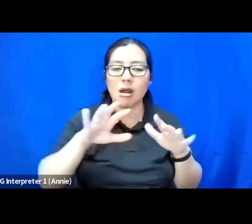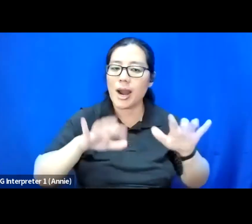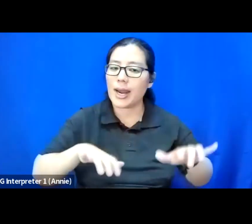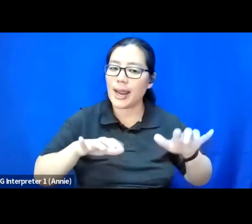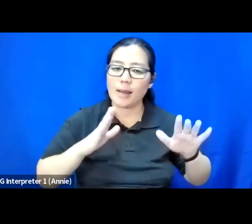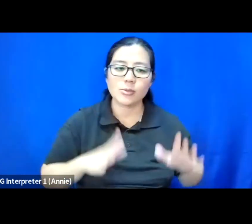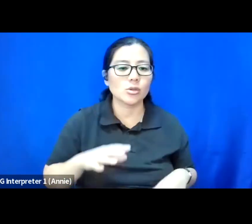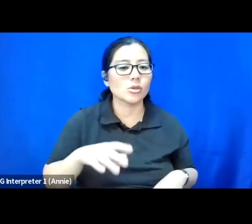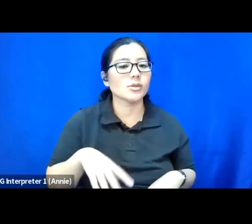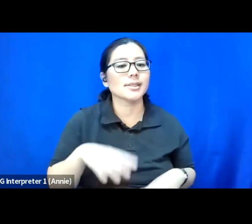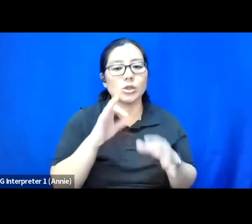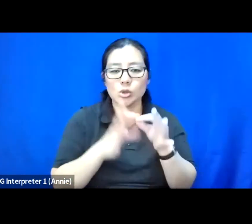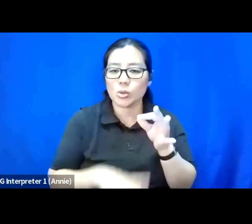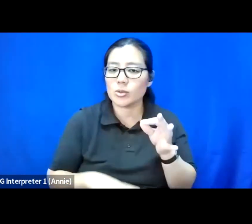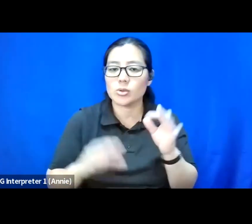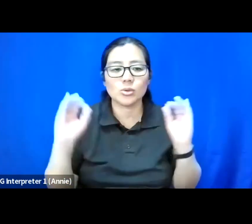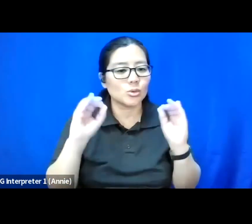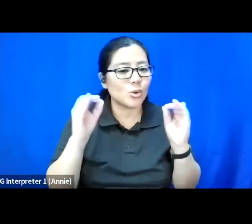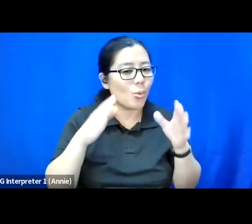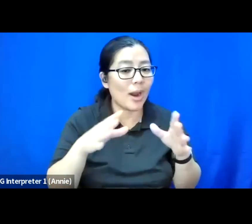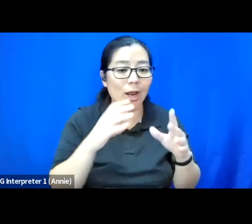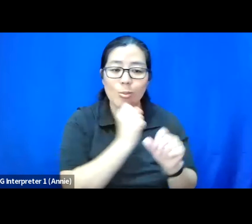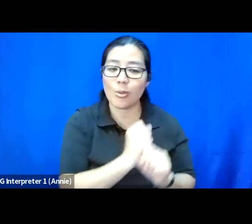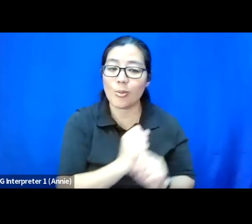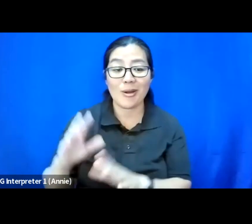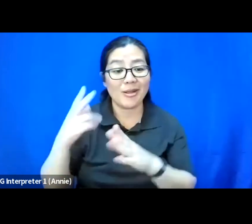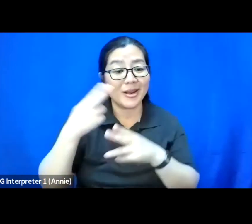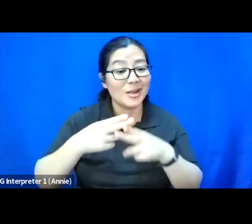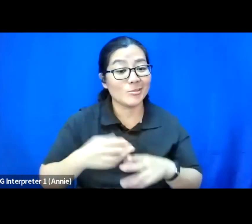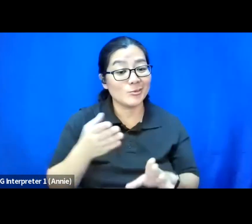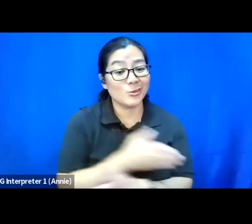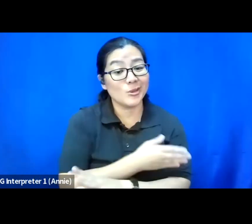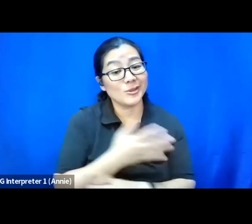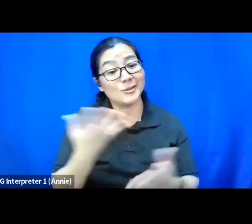who's helping post these in the chat and who's also been an access support today.